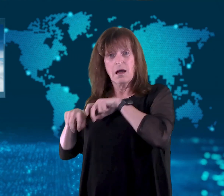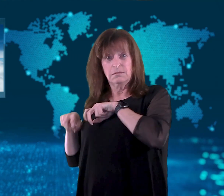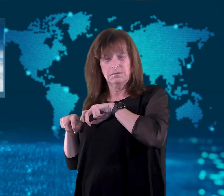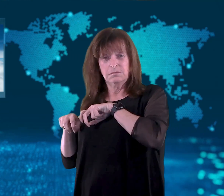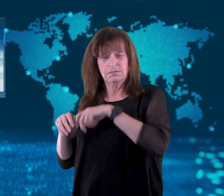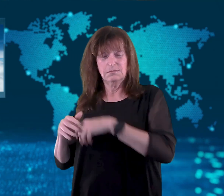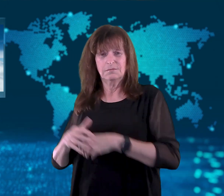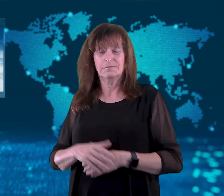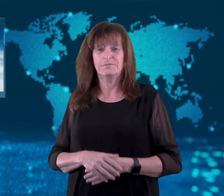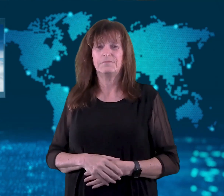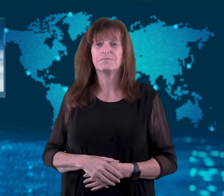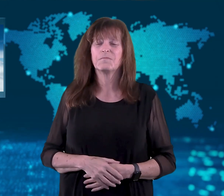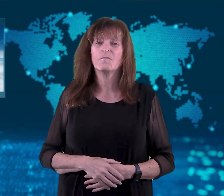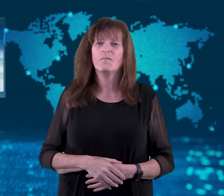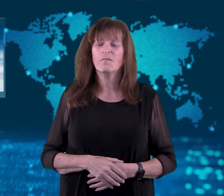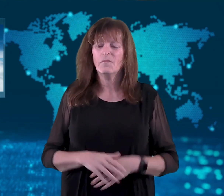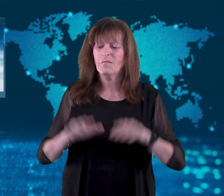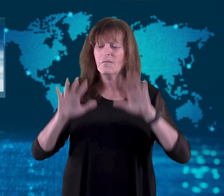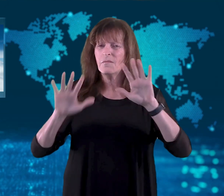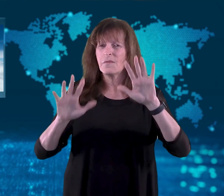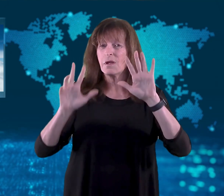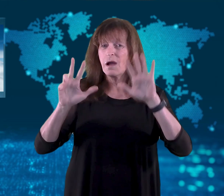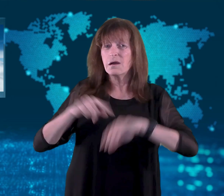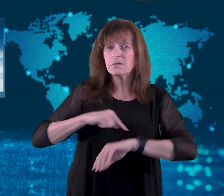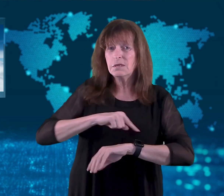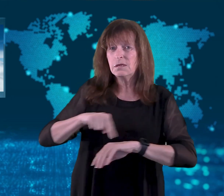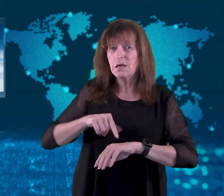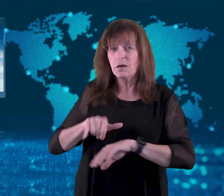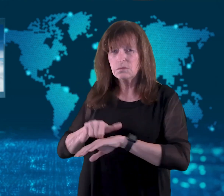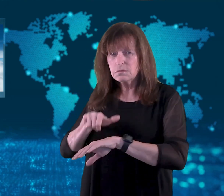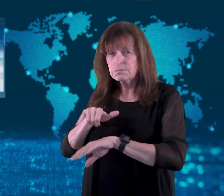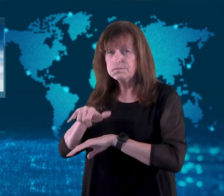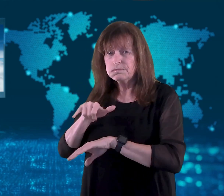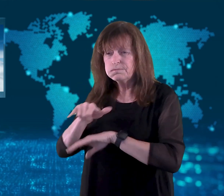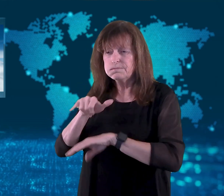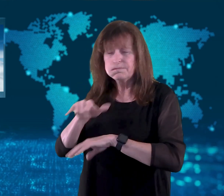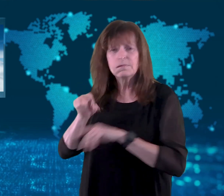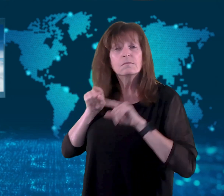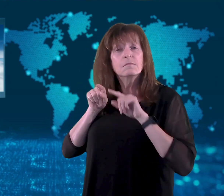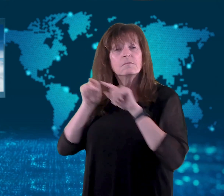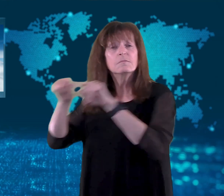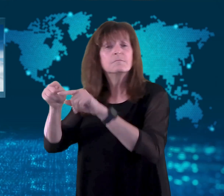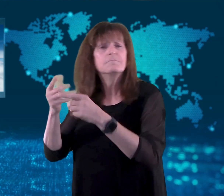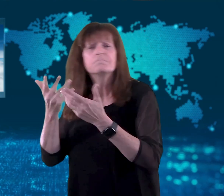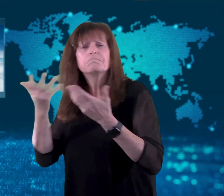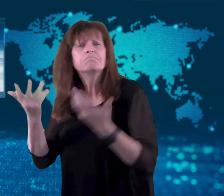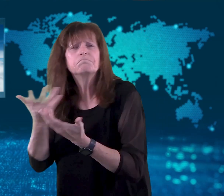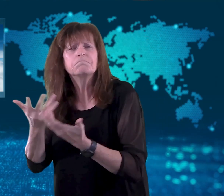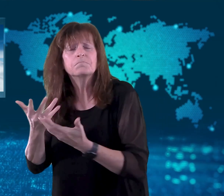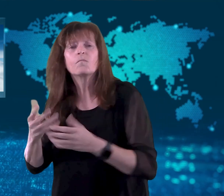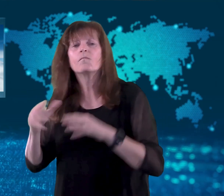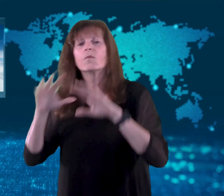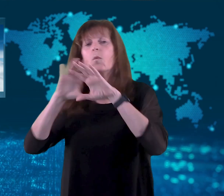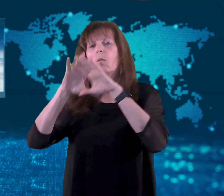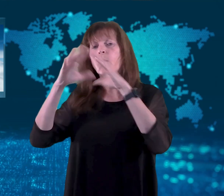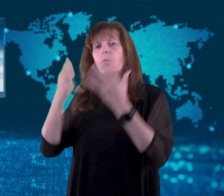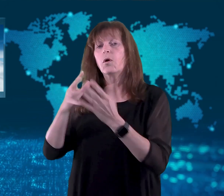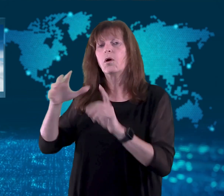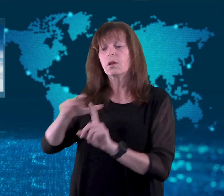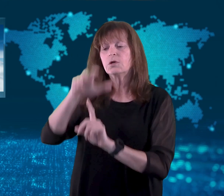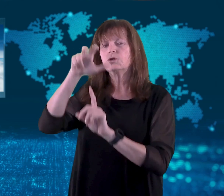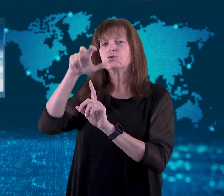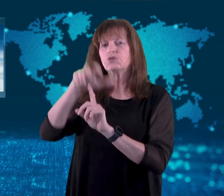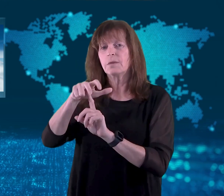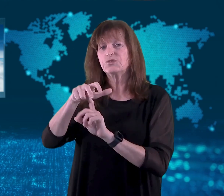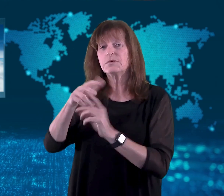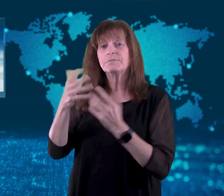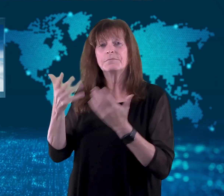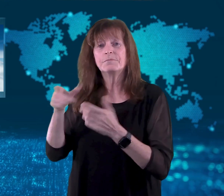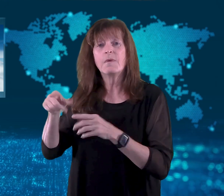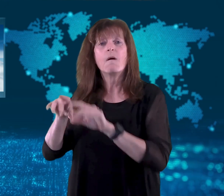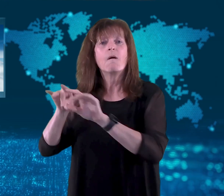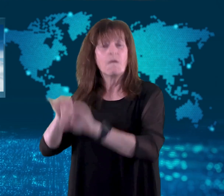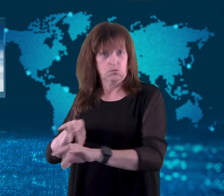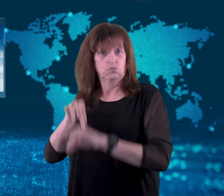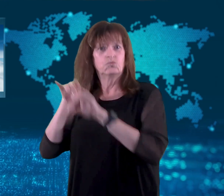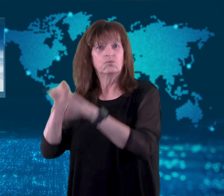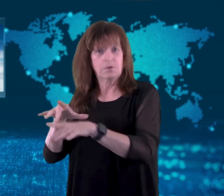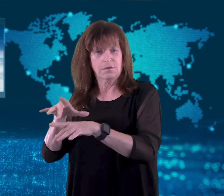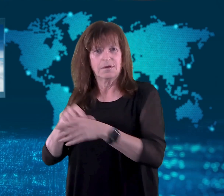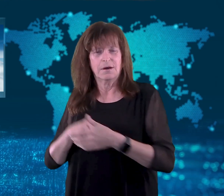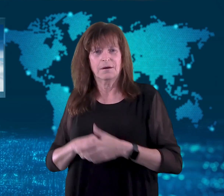The 18-hour flight was to the World Championships in Australia.